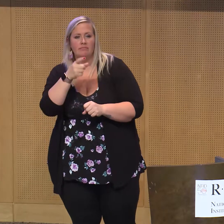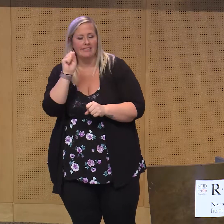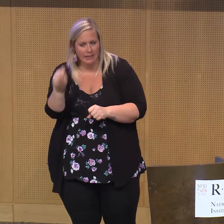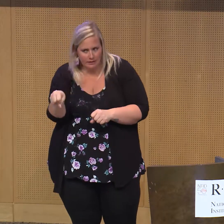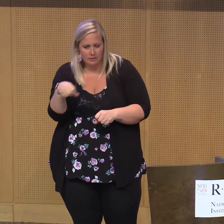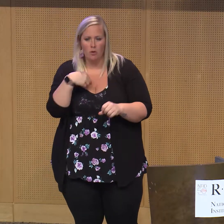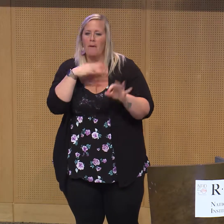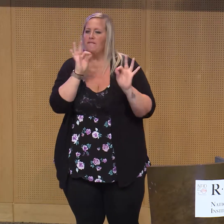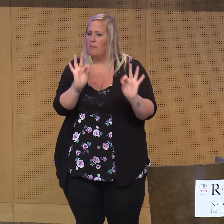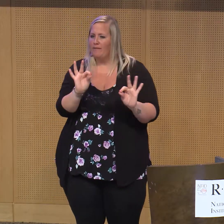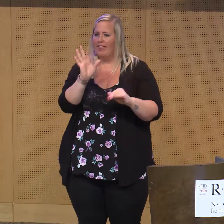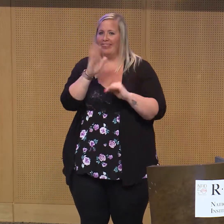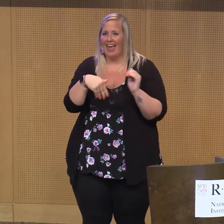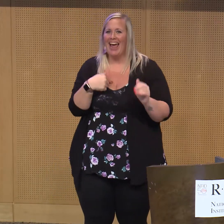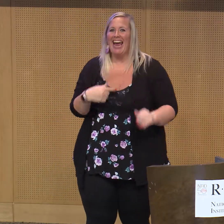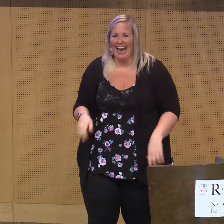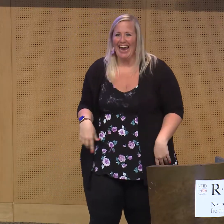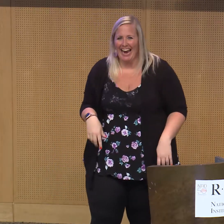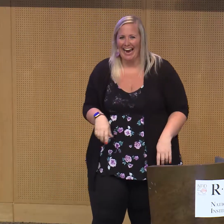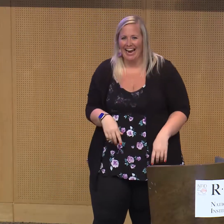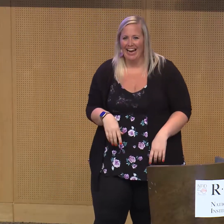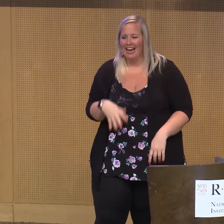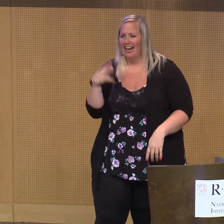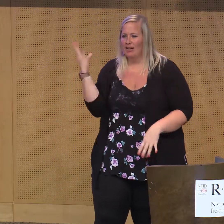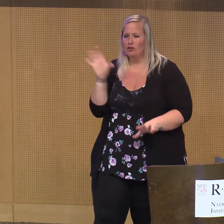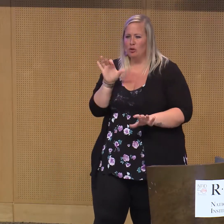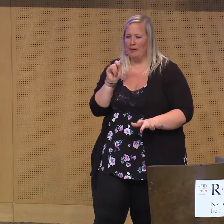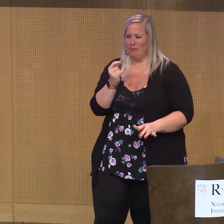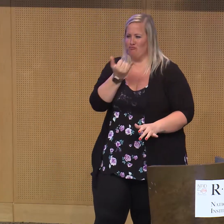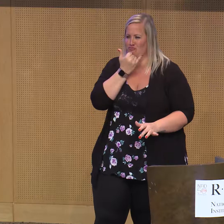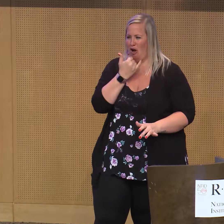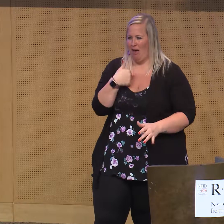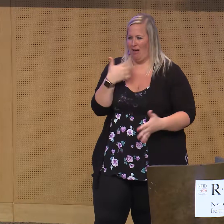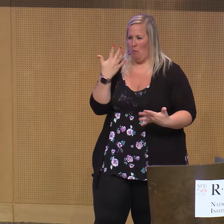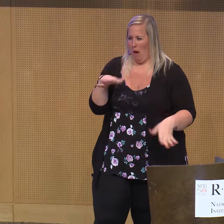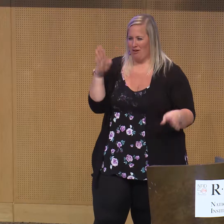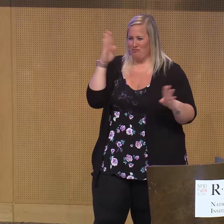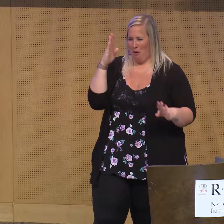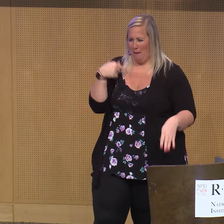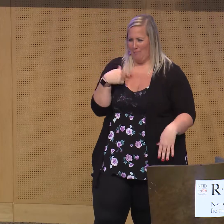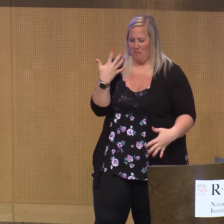I want to make sure that I understand the communication instead of just kind of smiling and hoping I get it all.